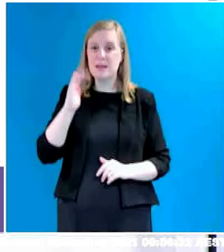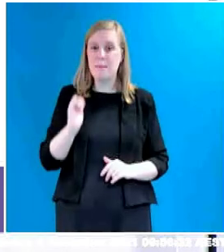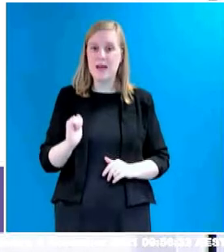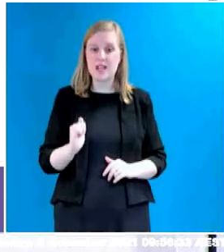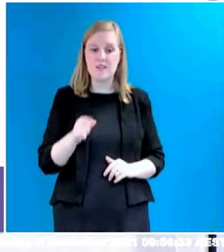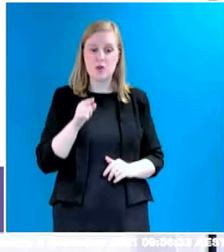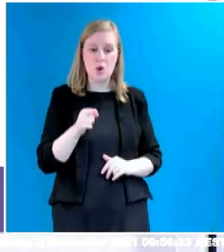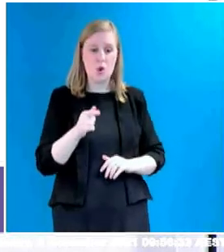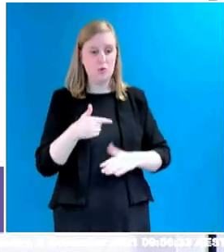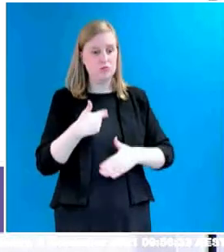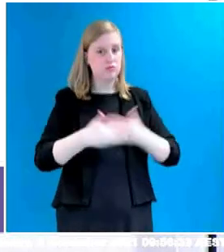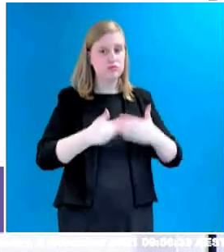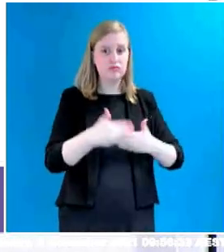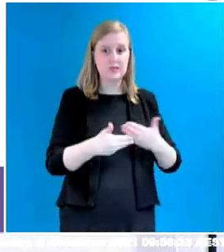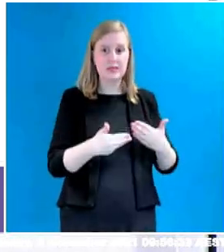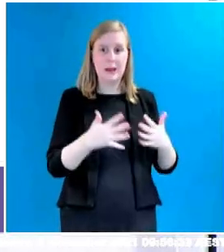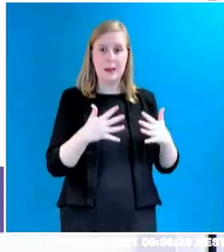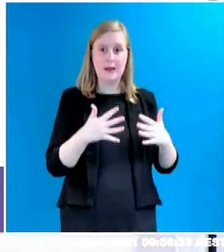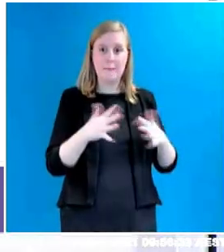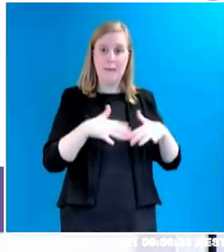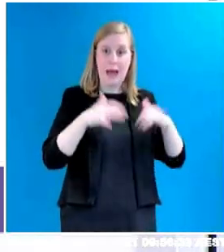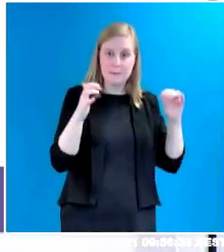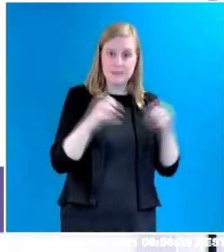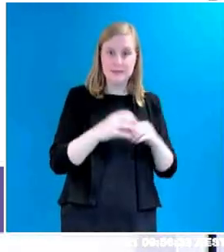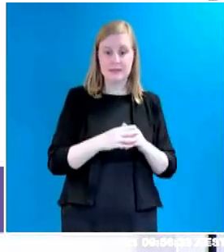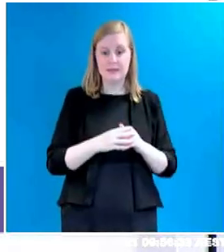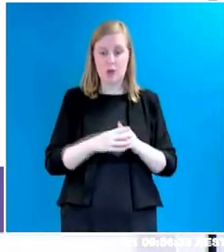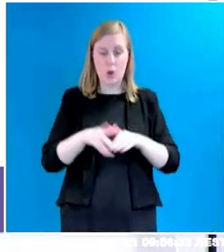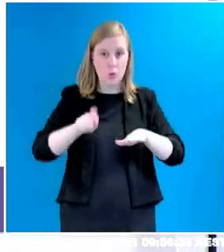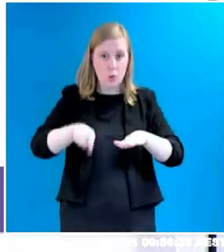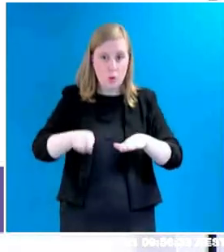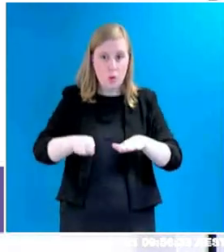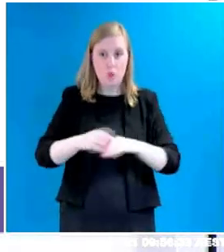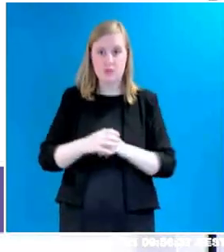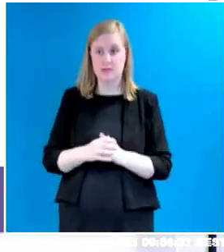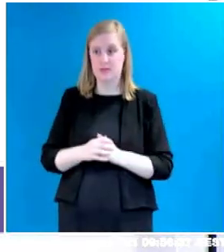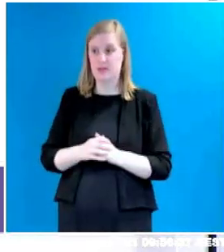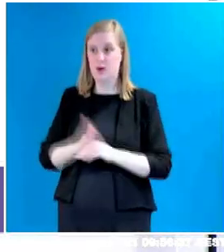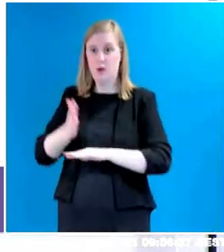executive, in the ACT Human Rights Commission; if you have these human